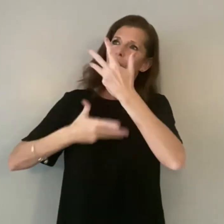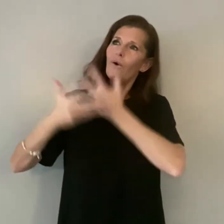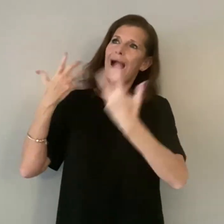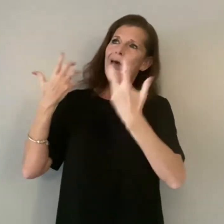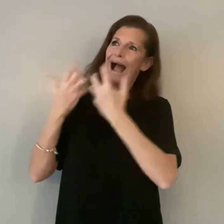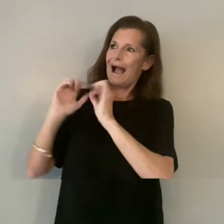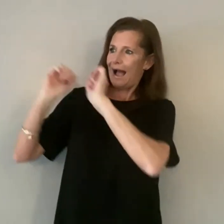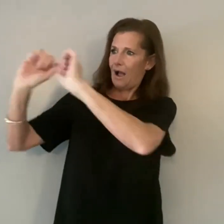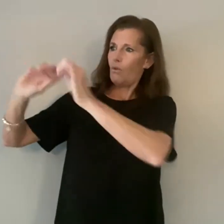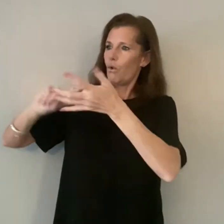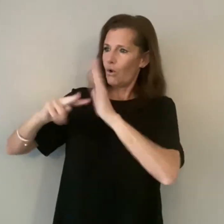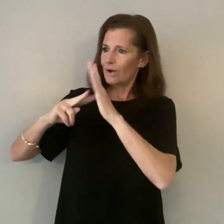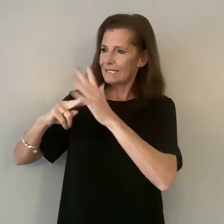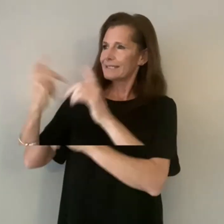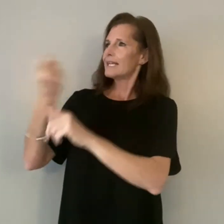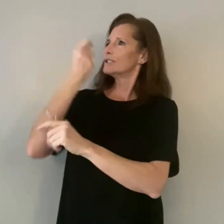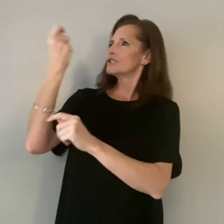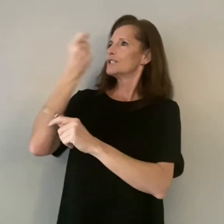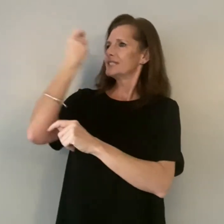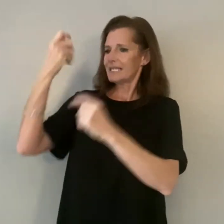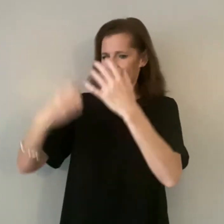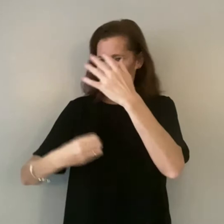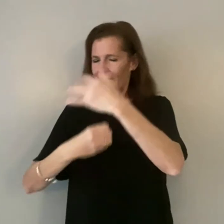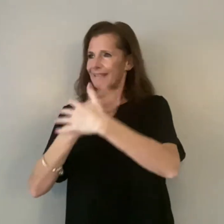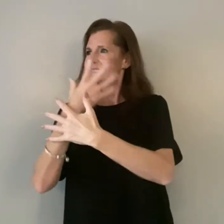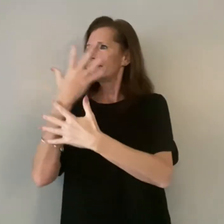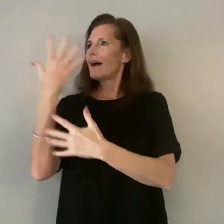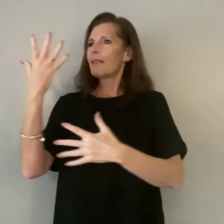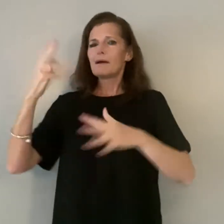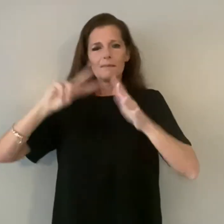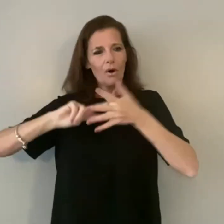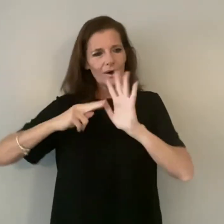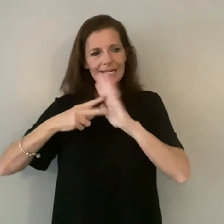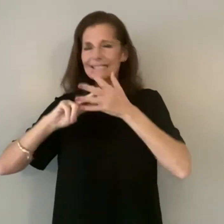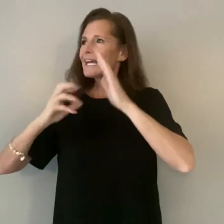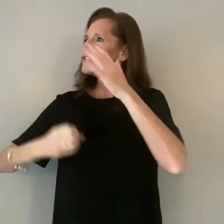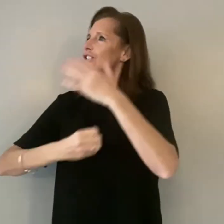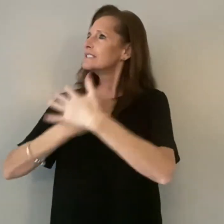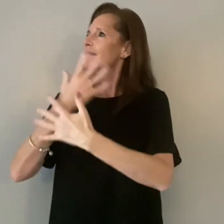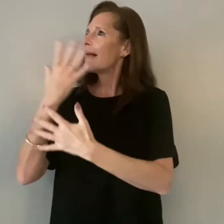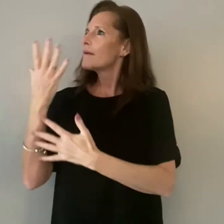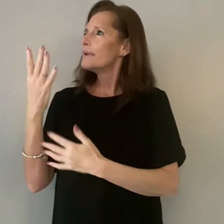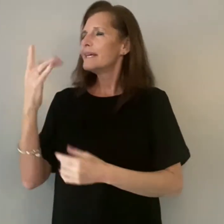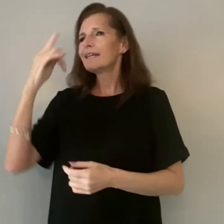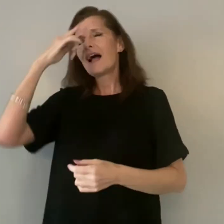your success as a board that's developing and an organization that's developing.